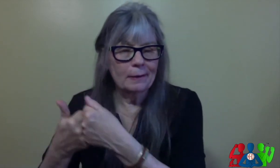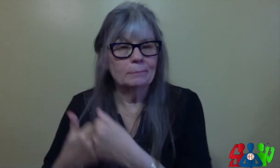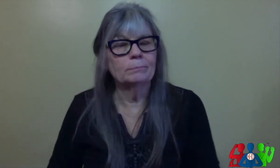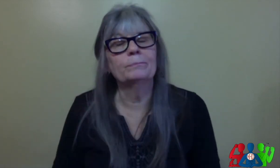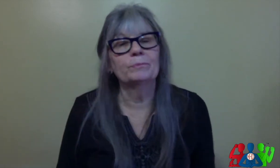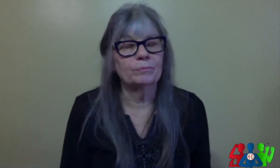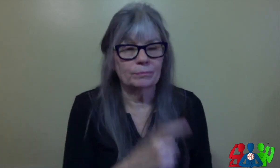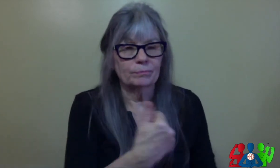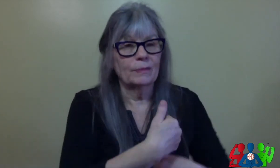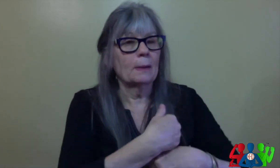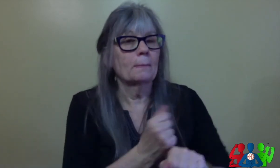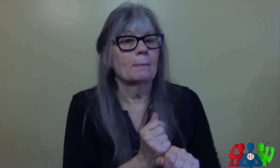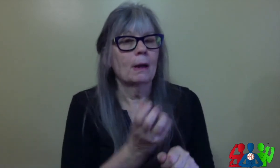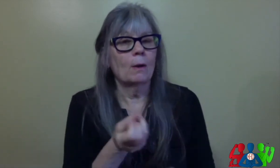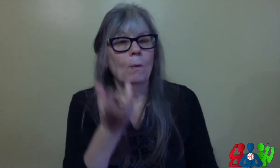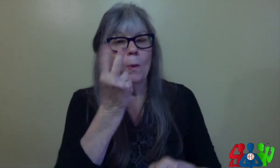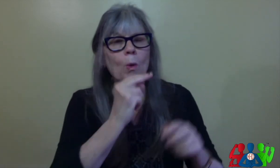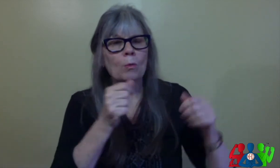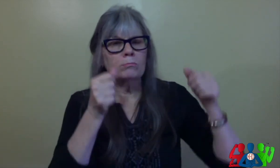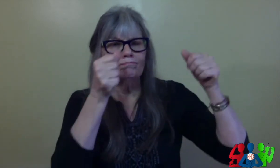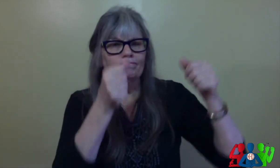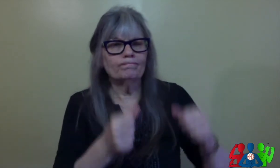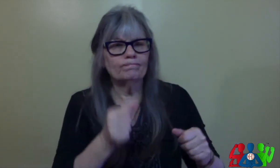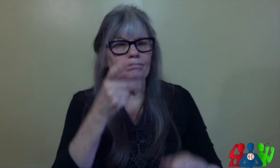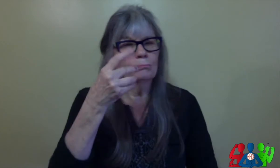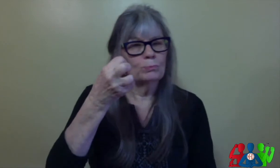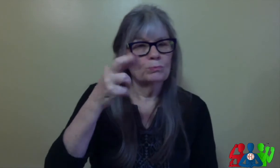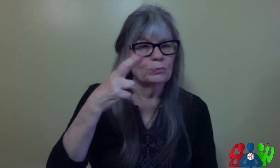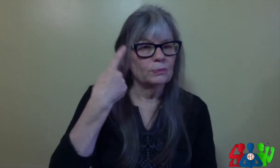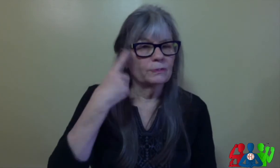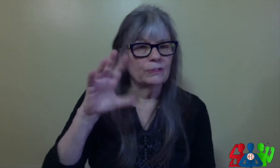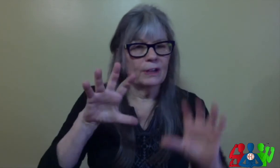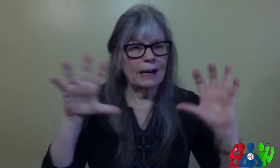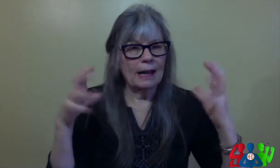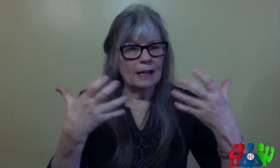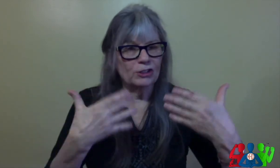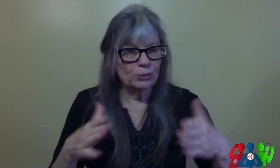As far as activities go, you could create a Jeopardy-type game or you